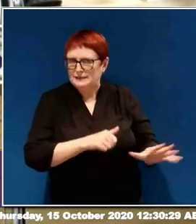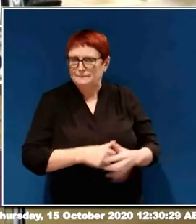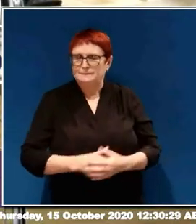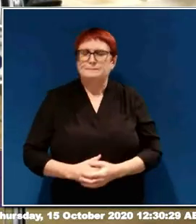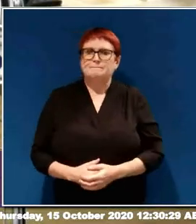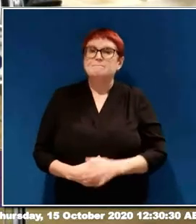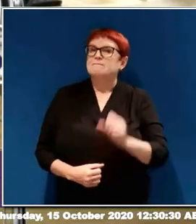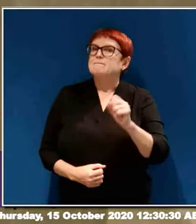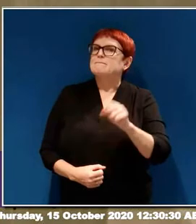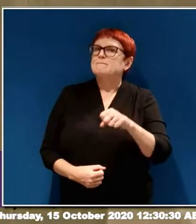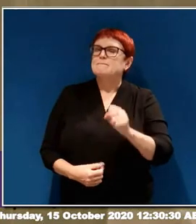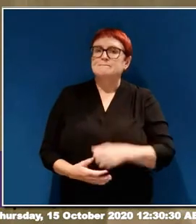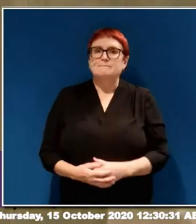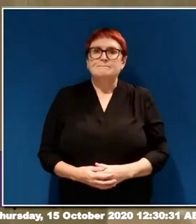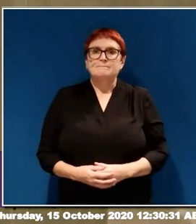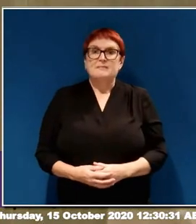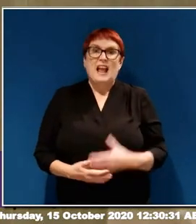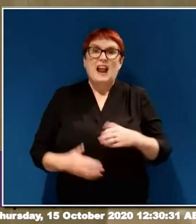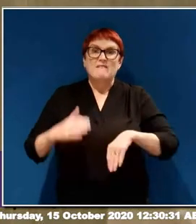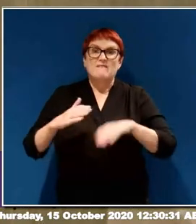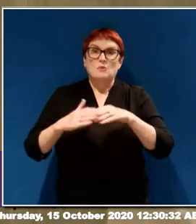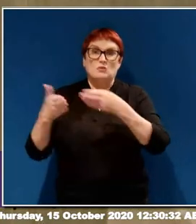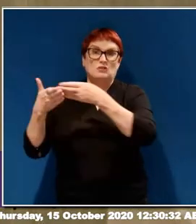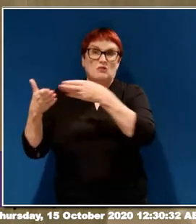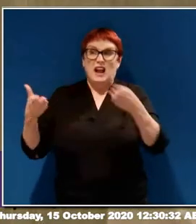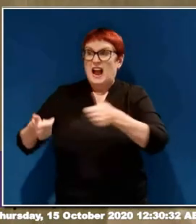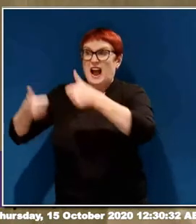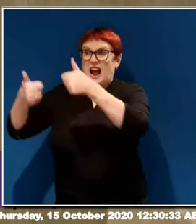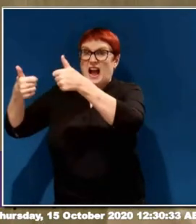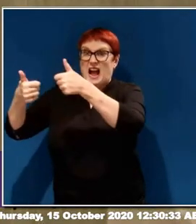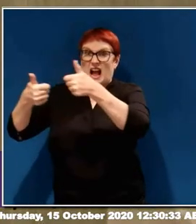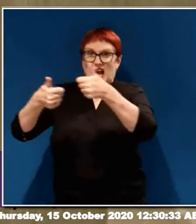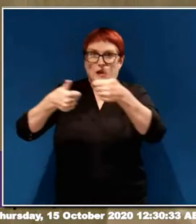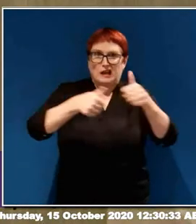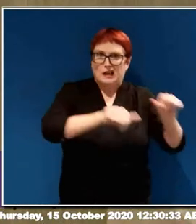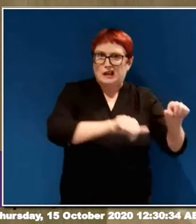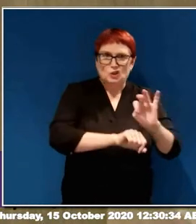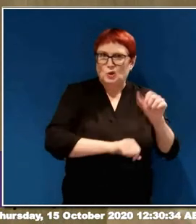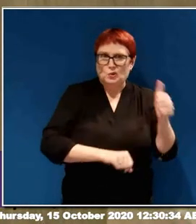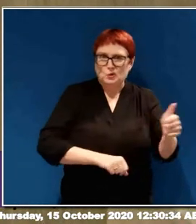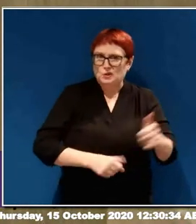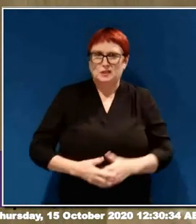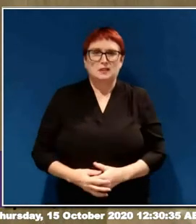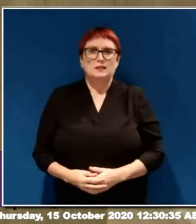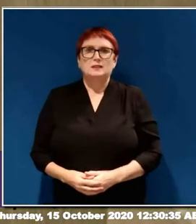That's correct. Even for the ones, the principals, teachers, Heads of Special